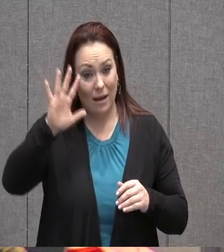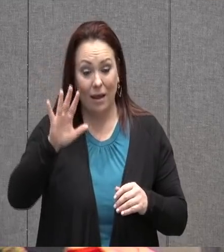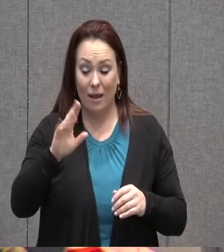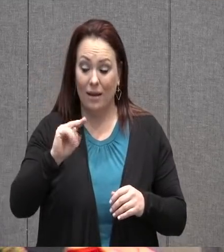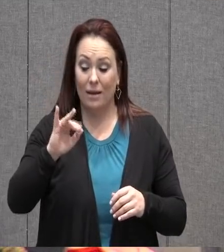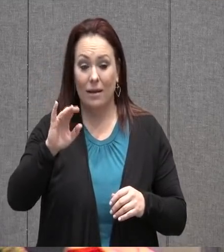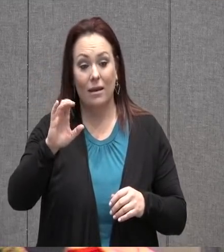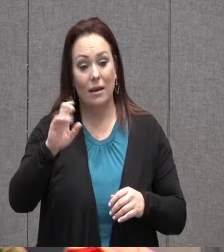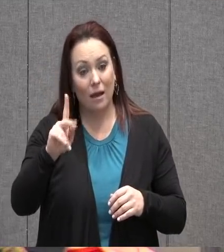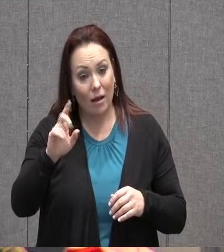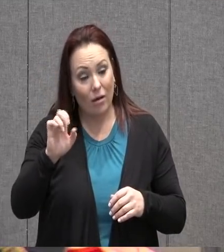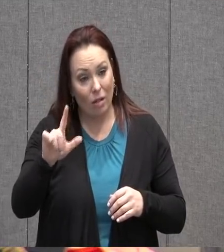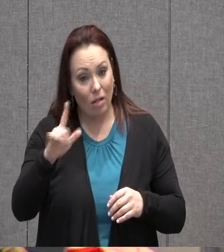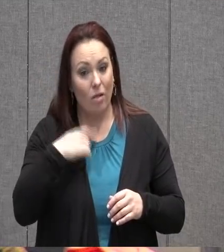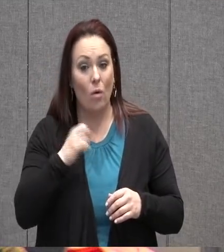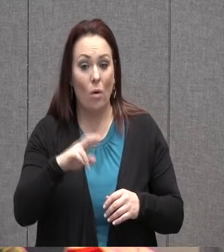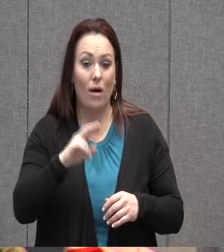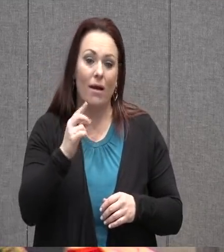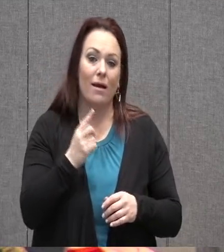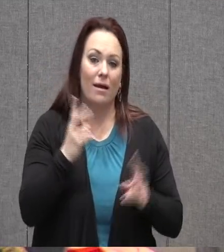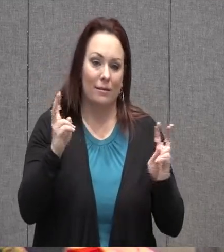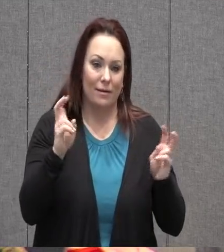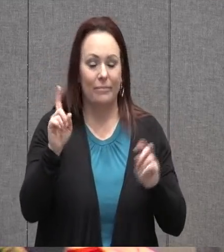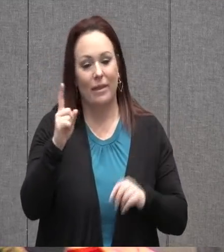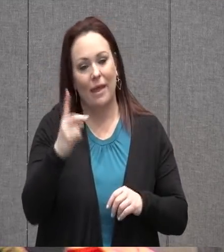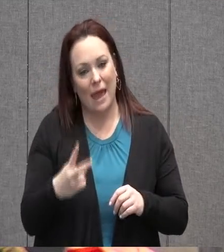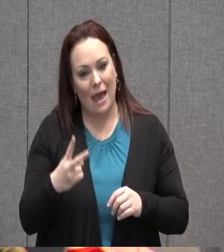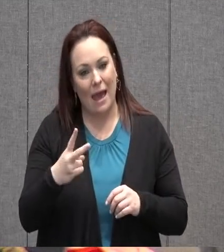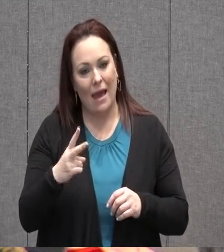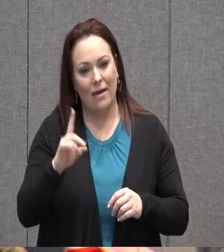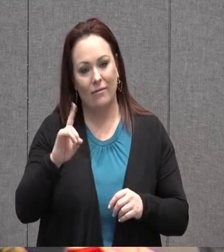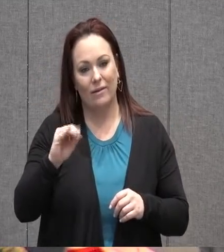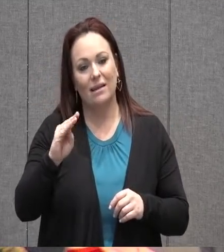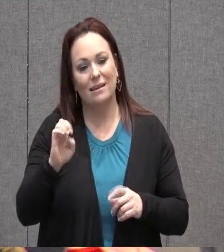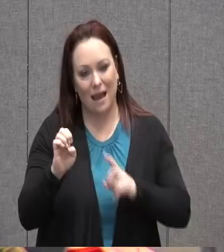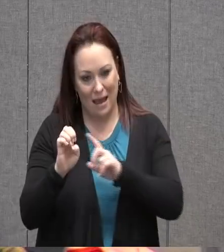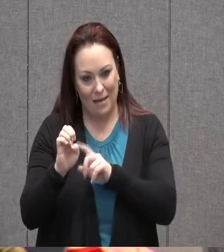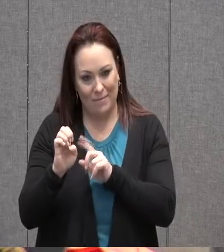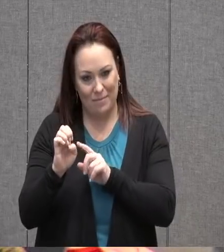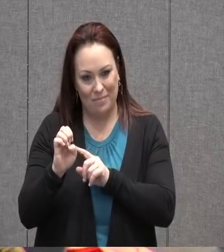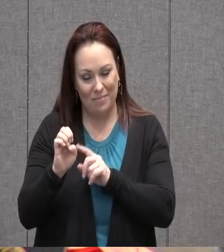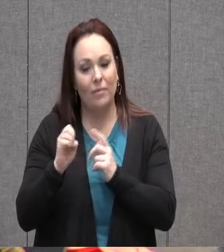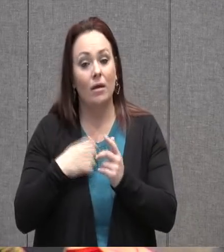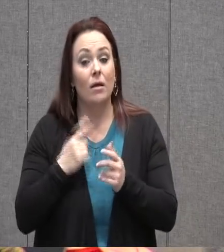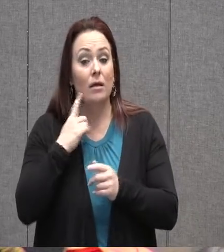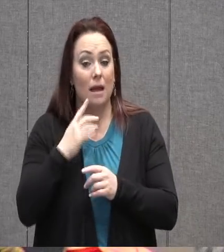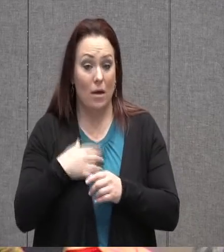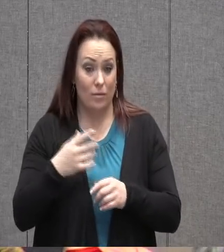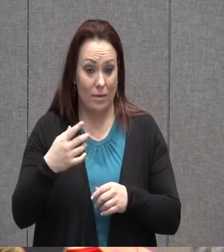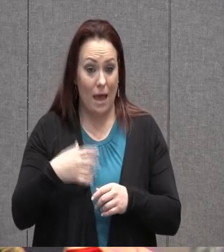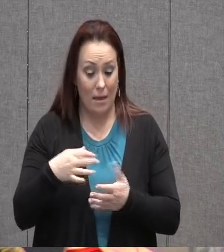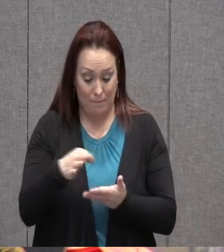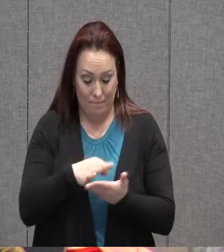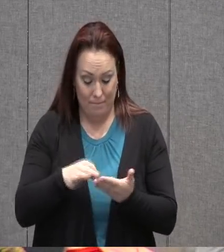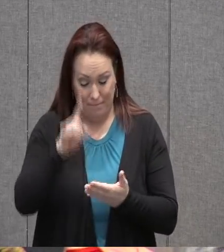Or a half-dime. Now the penny was made out of copper and it was brown.